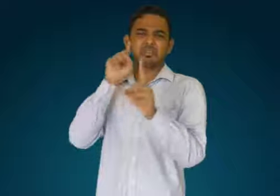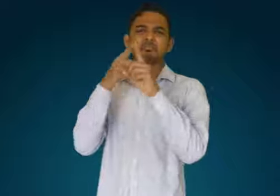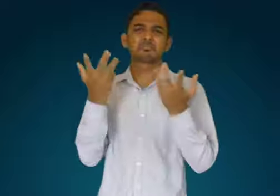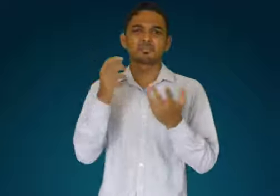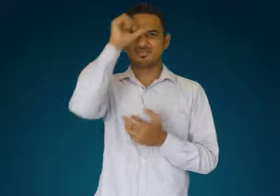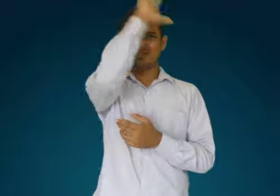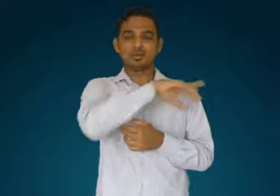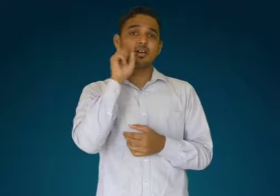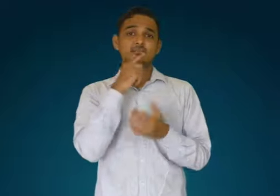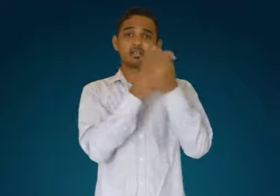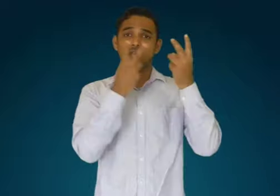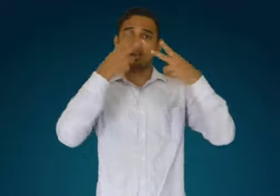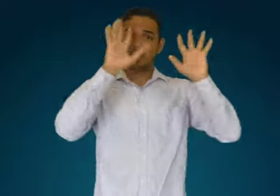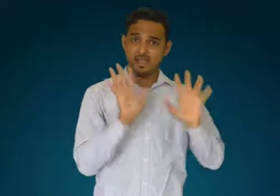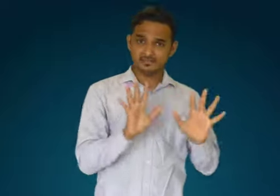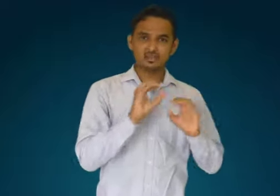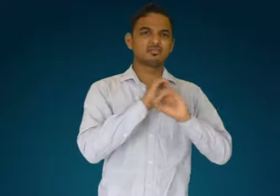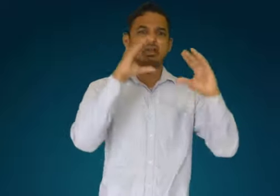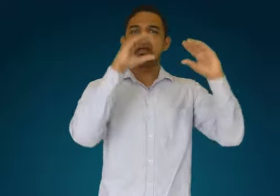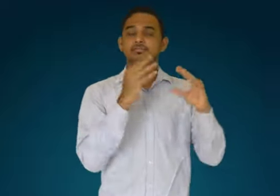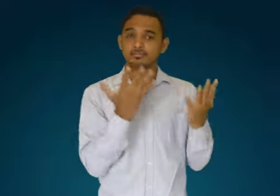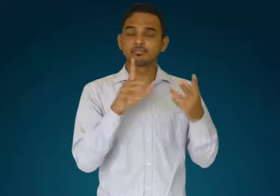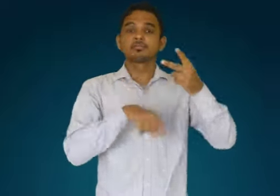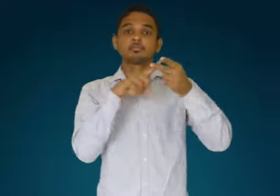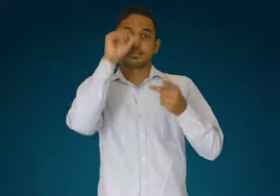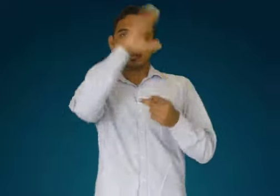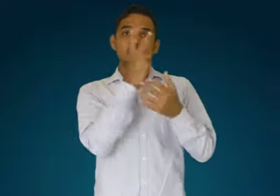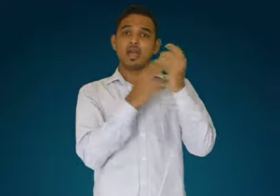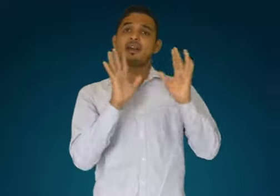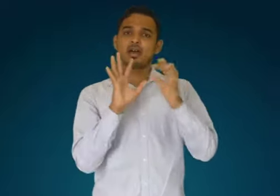well as deaf leaders